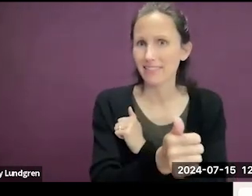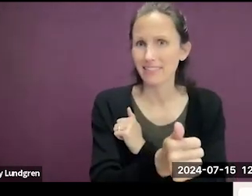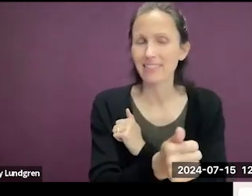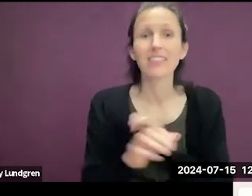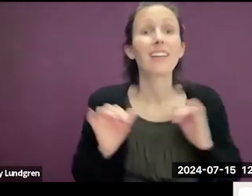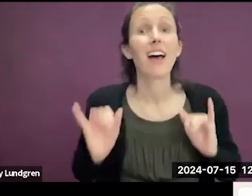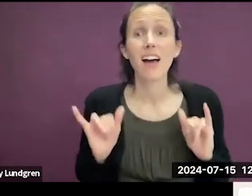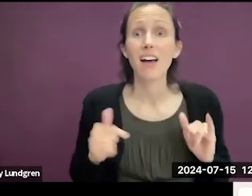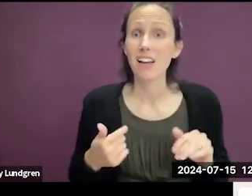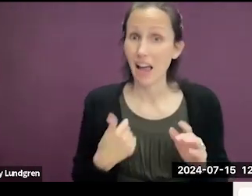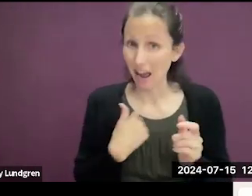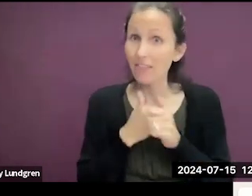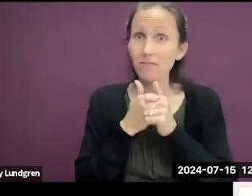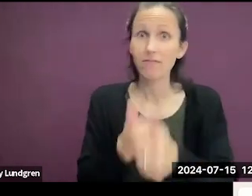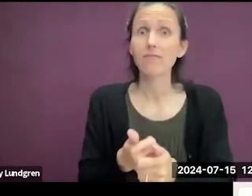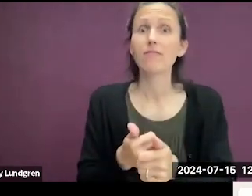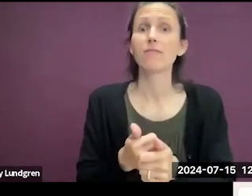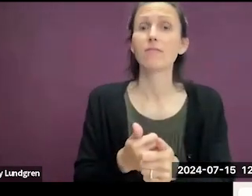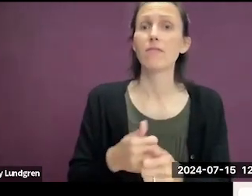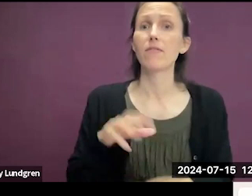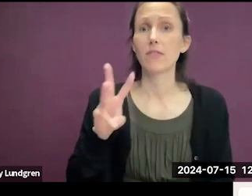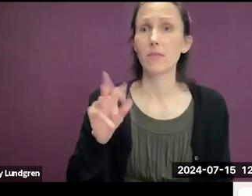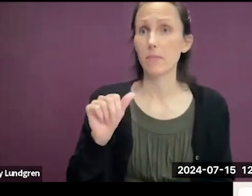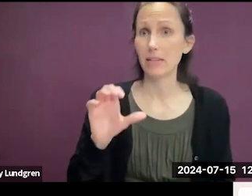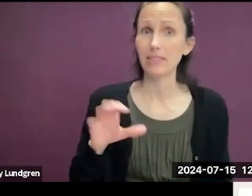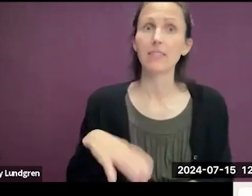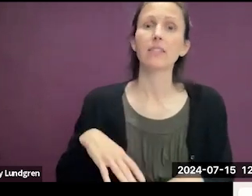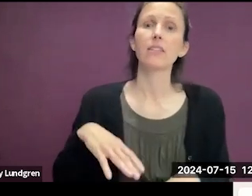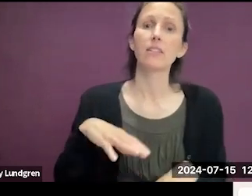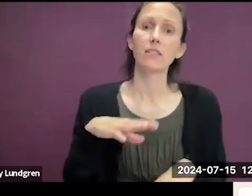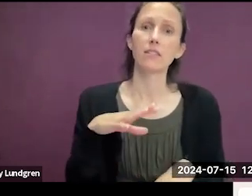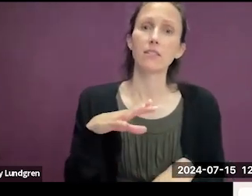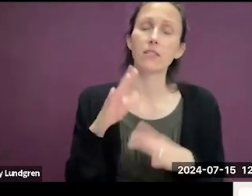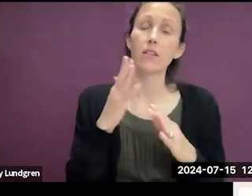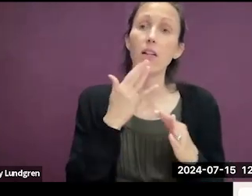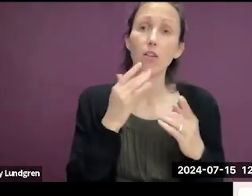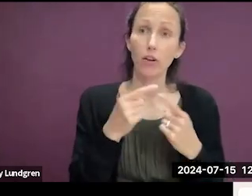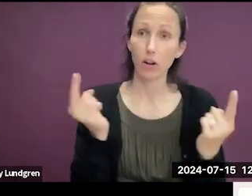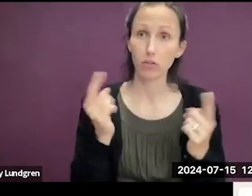to ensure my minimum color contrast is 4.5 to 1 or greater.